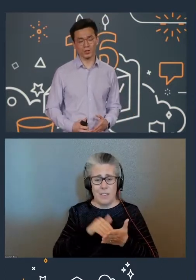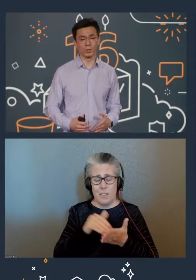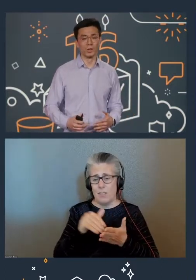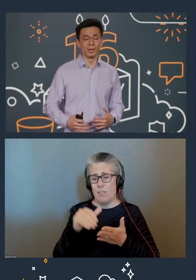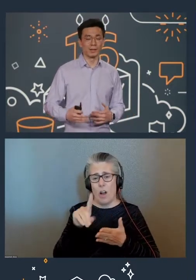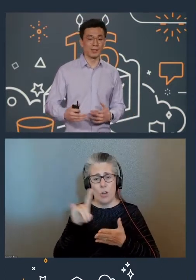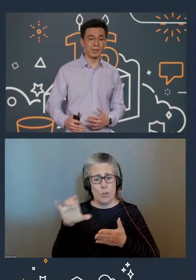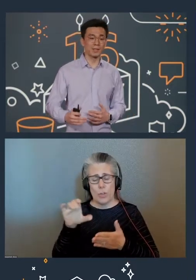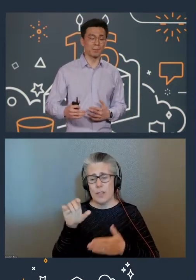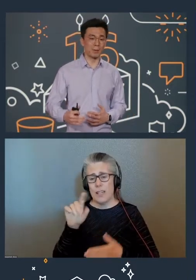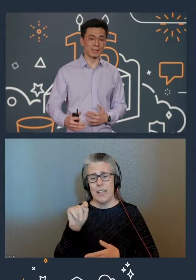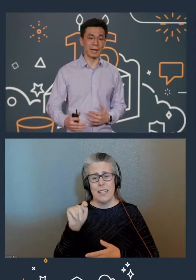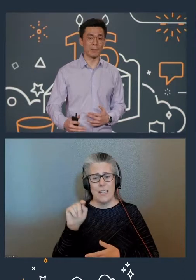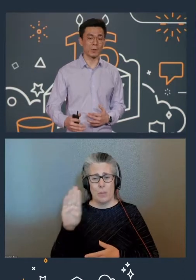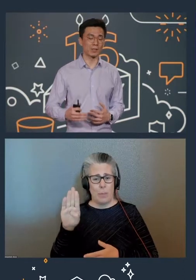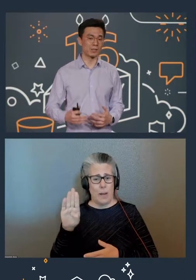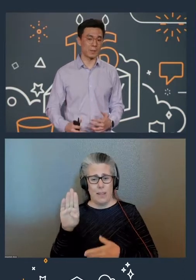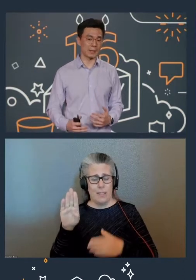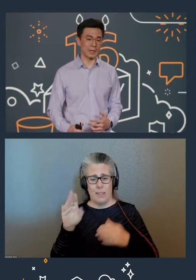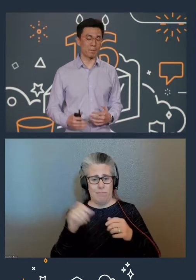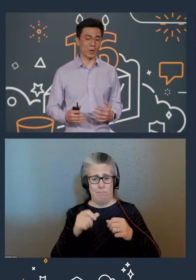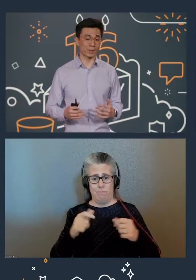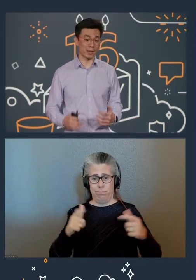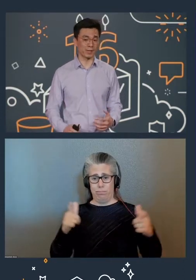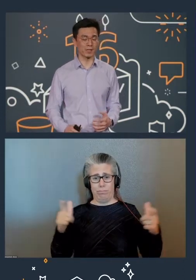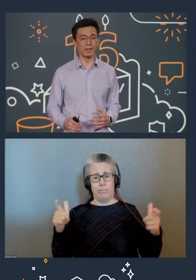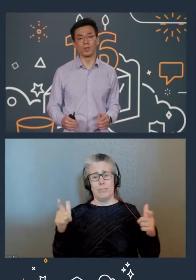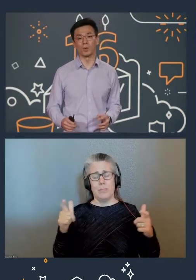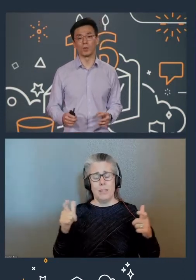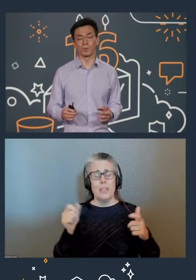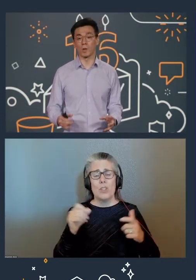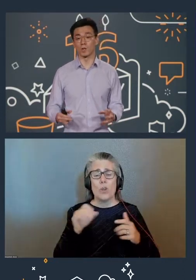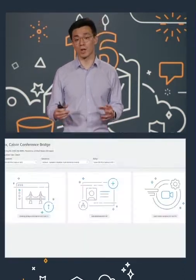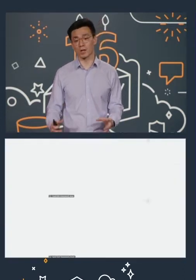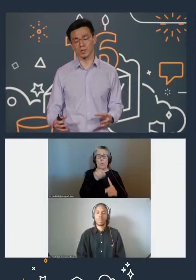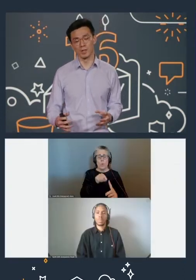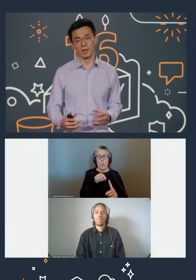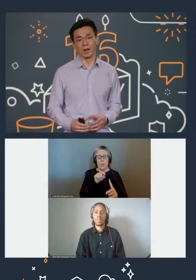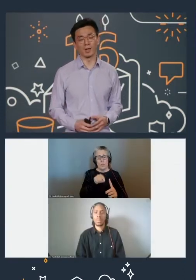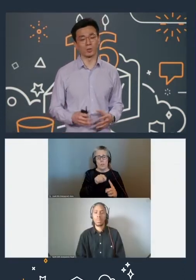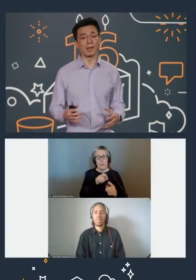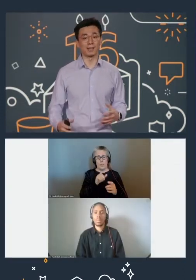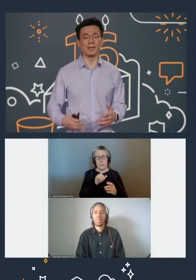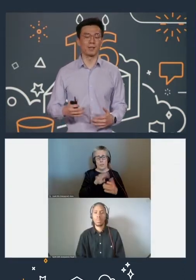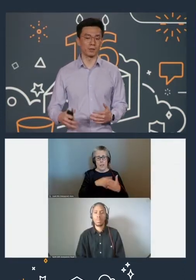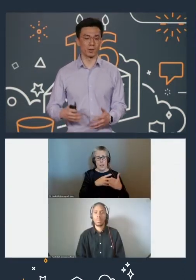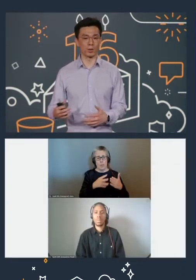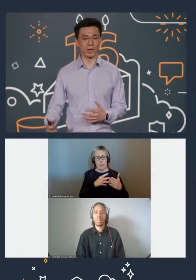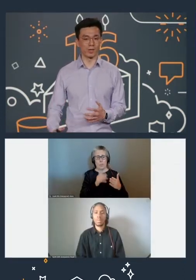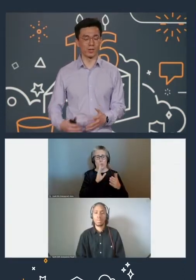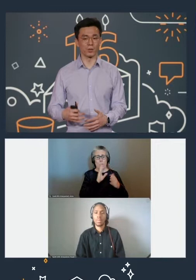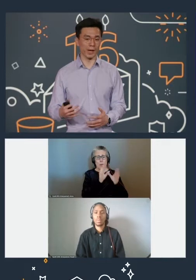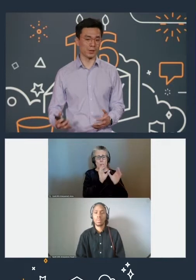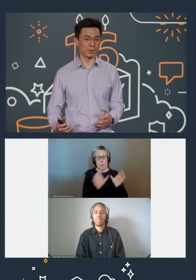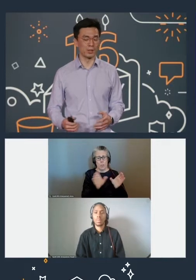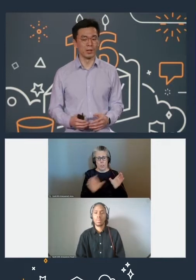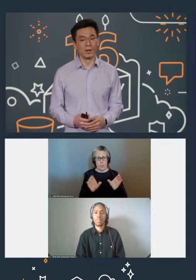So these big tables typically partitioned into smaller chunks, so that it's easier for the query engine to handle.